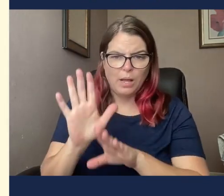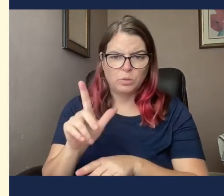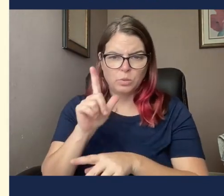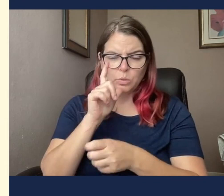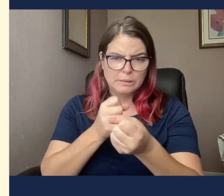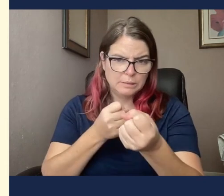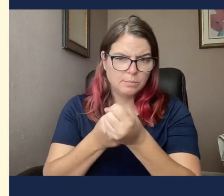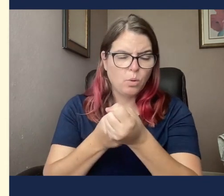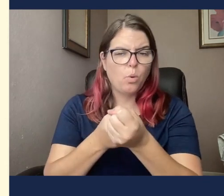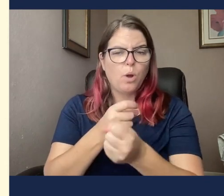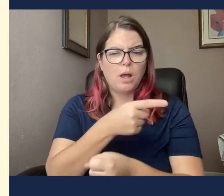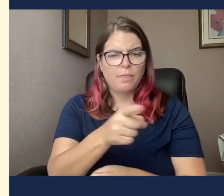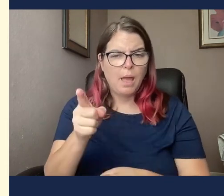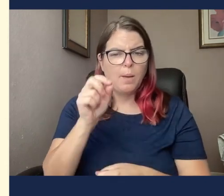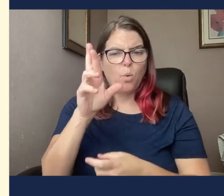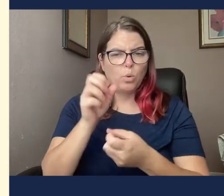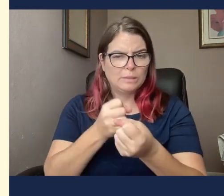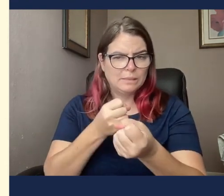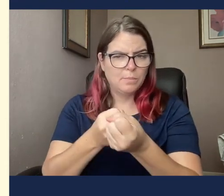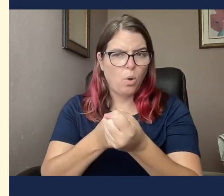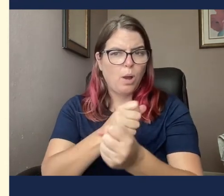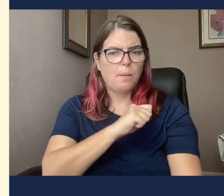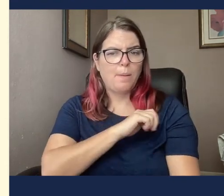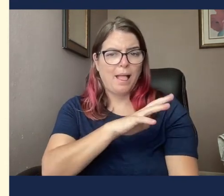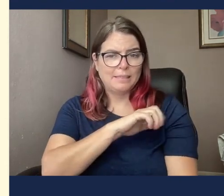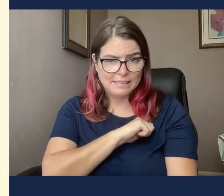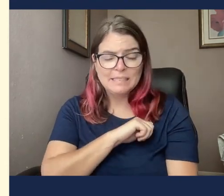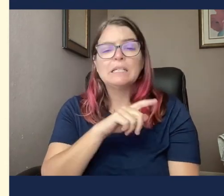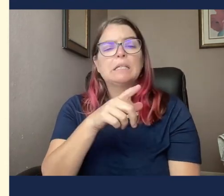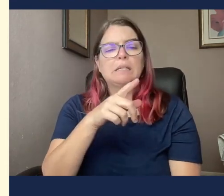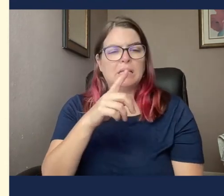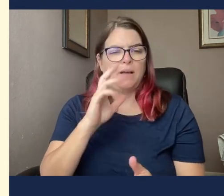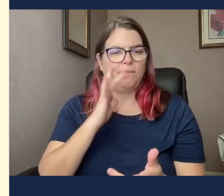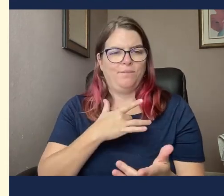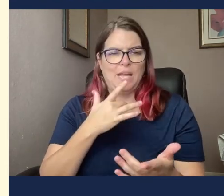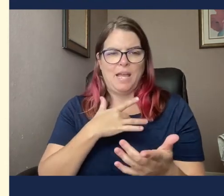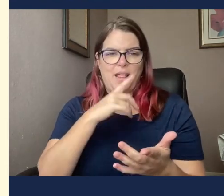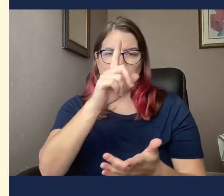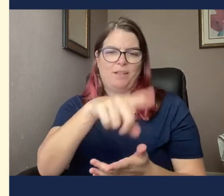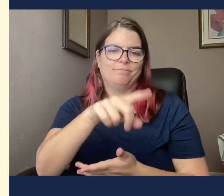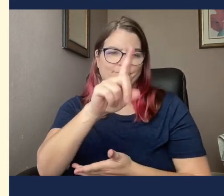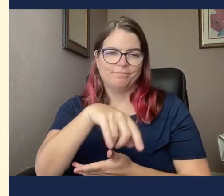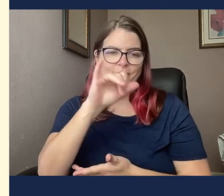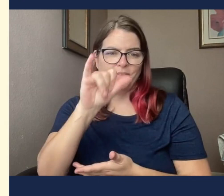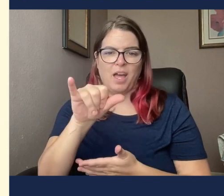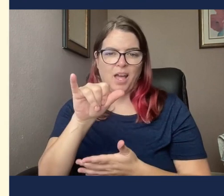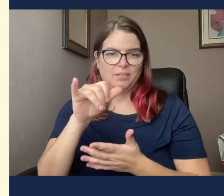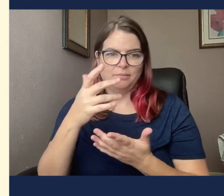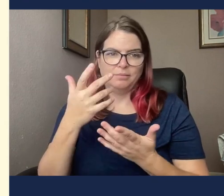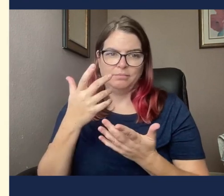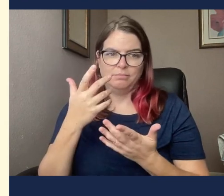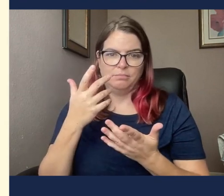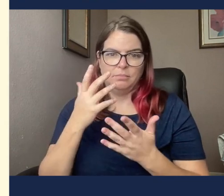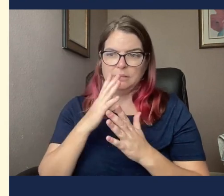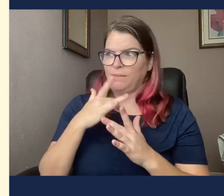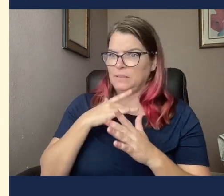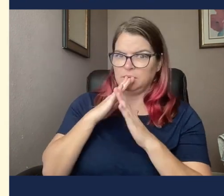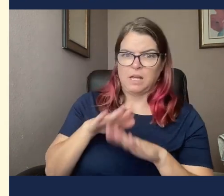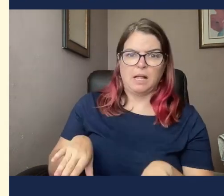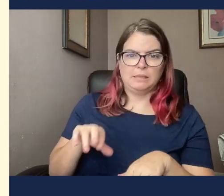candidates were saying disparaging things about Islam and Muslim, calling for things like a Muslim registry. Equally